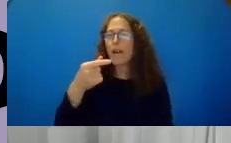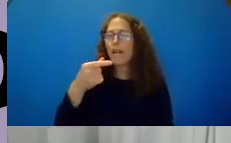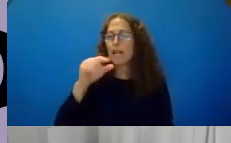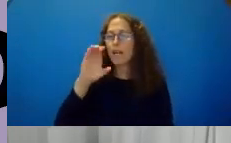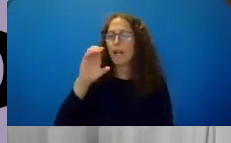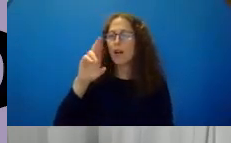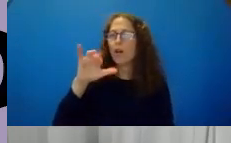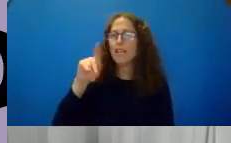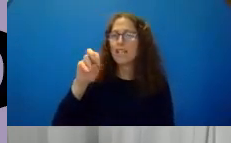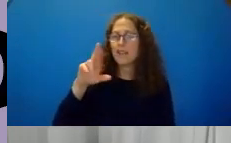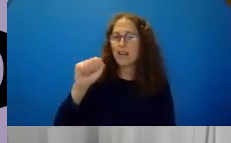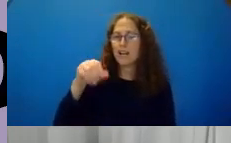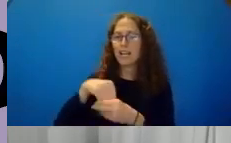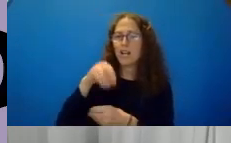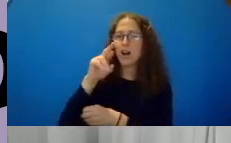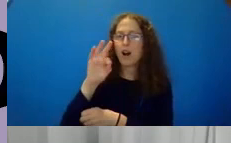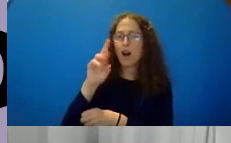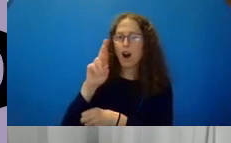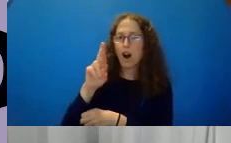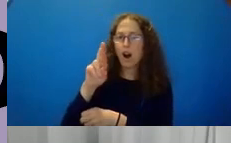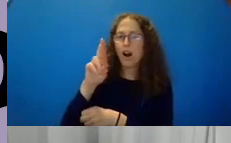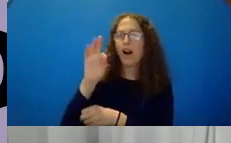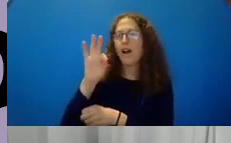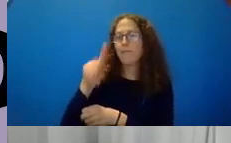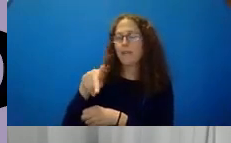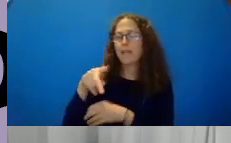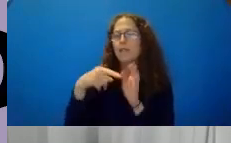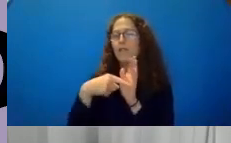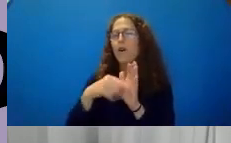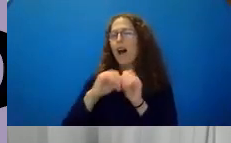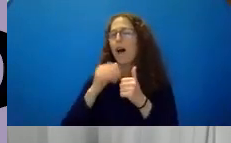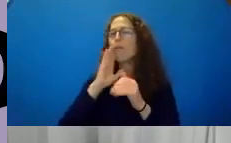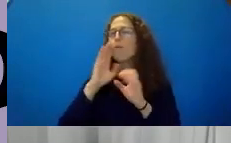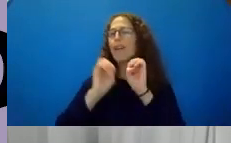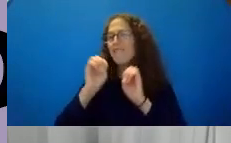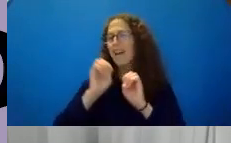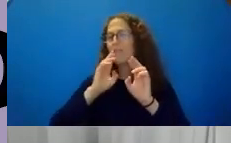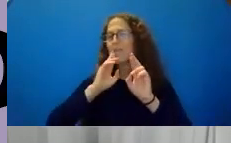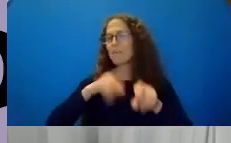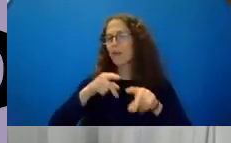YOU WILL SEE THE QUESTIONS IN THE NARRATIVE QUESTIONS.